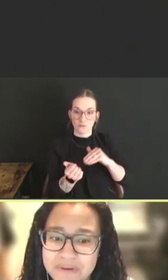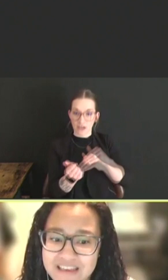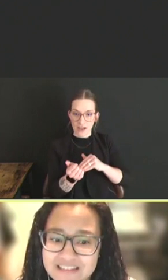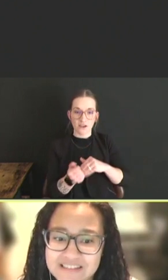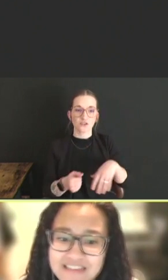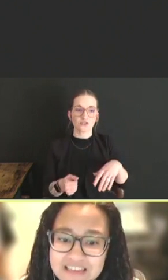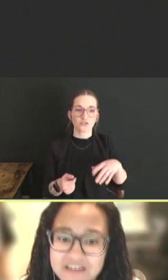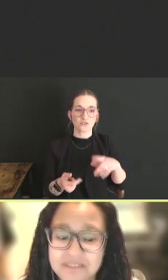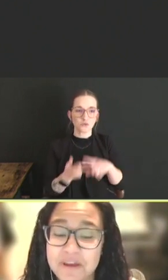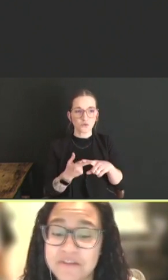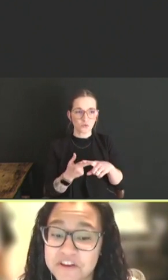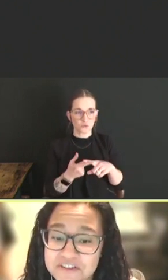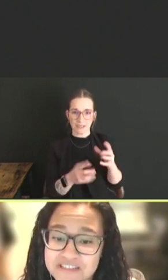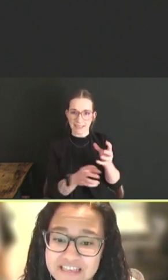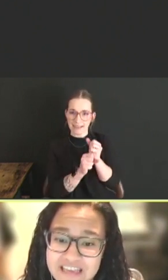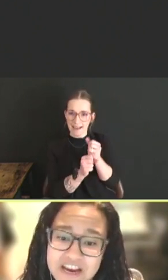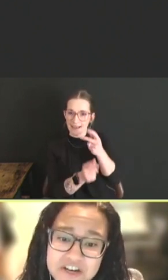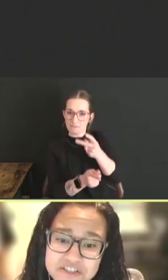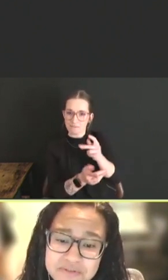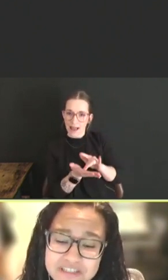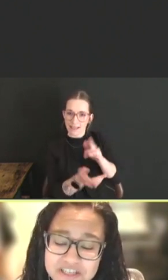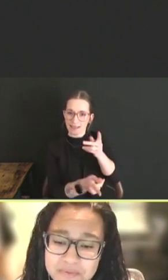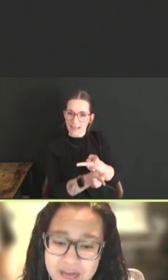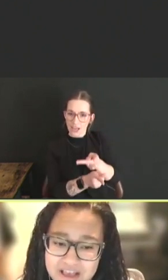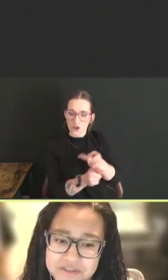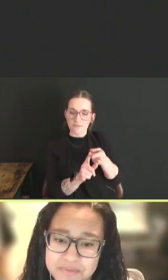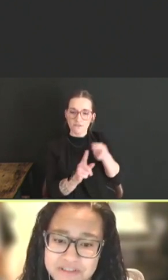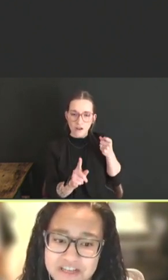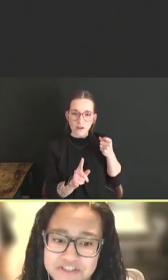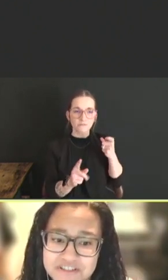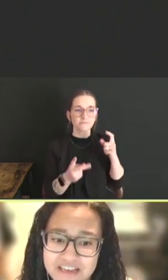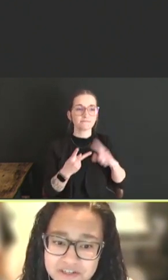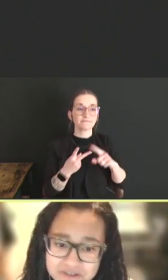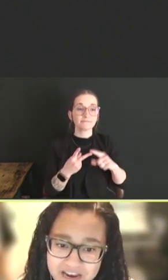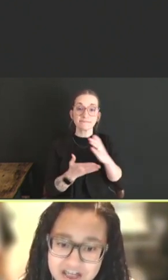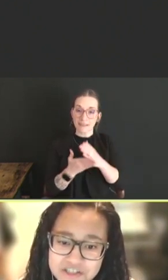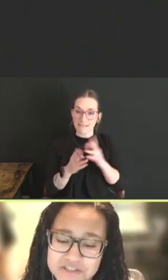do may seek -- may fear seeking care due to either past or potential negative reactions